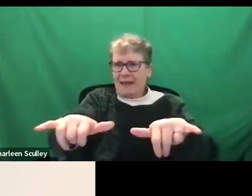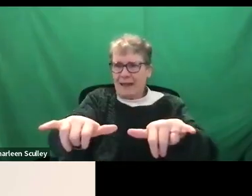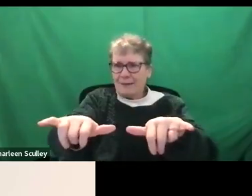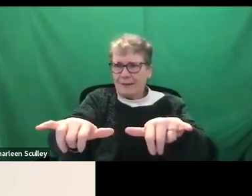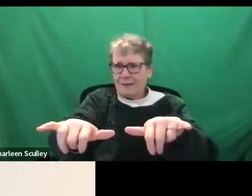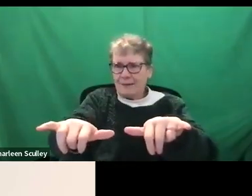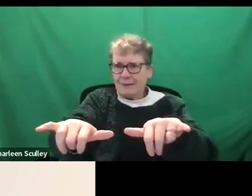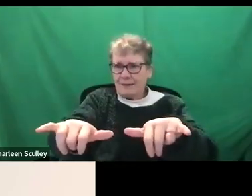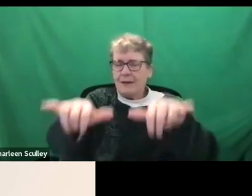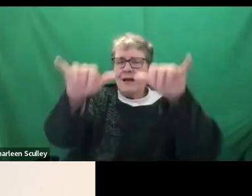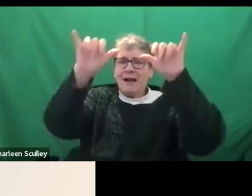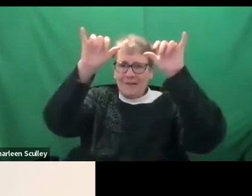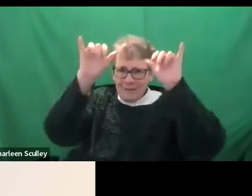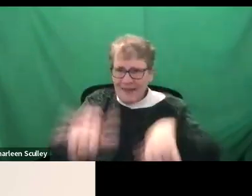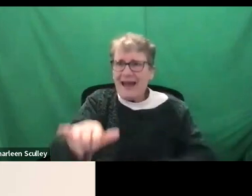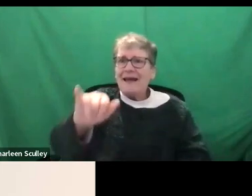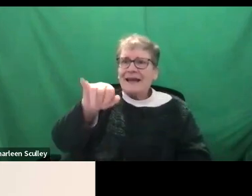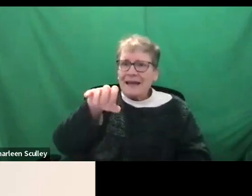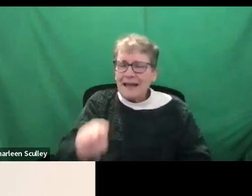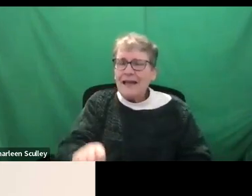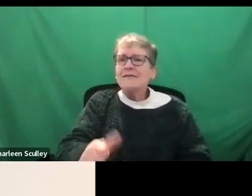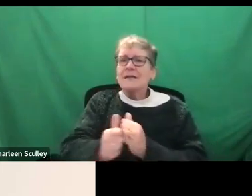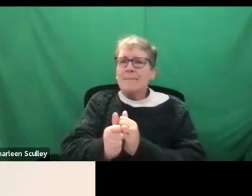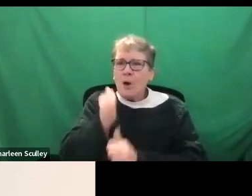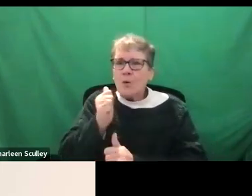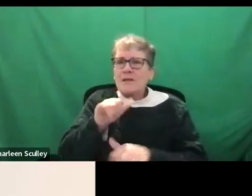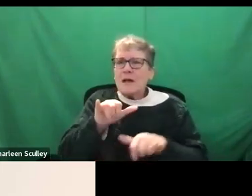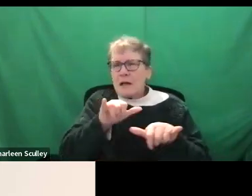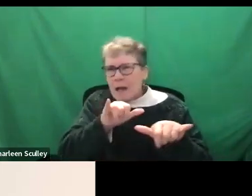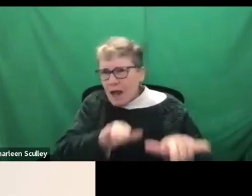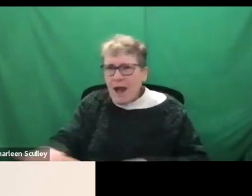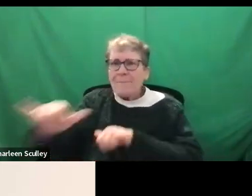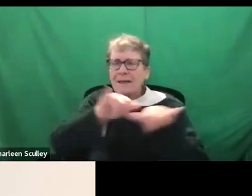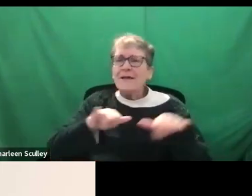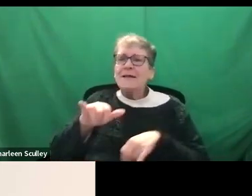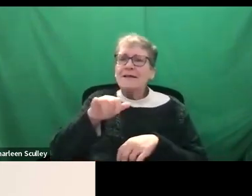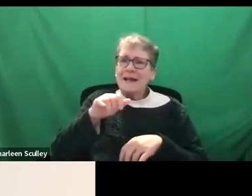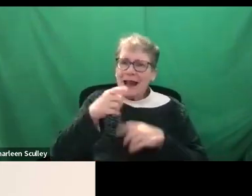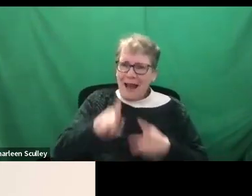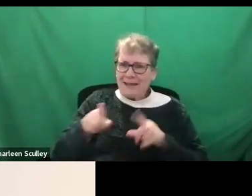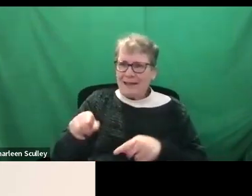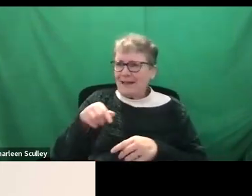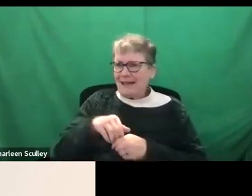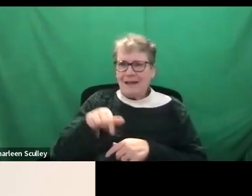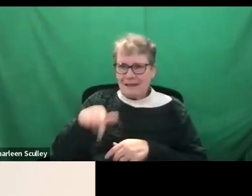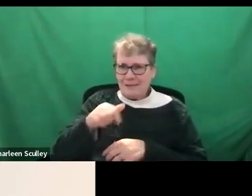And then the parents asked, "Why?" Or then the boy asked why that happened. And she said, again, "I will tell you later."